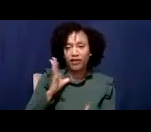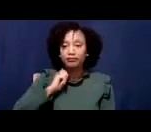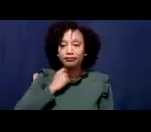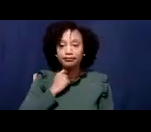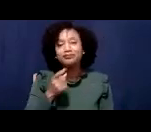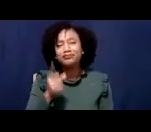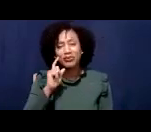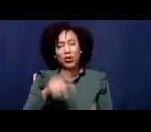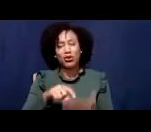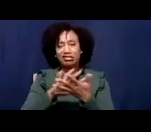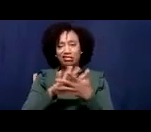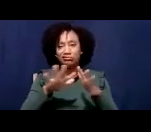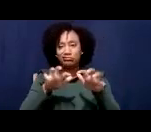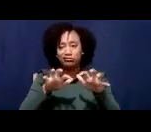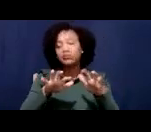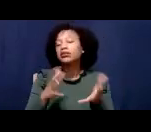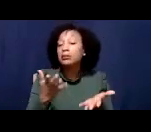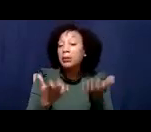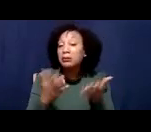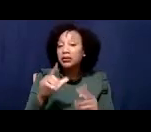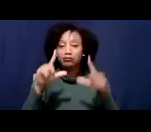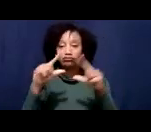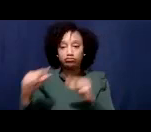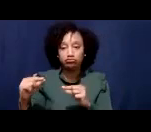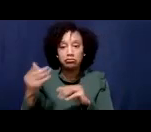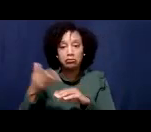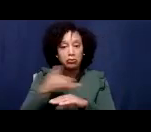please try turning off your video to improve that.